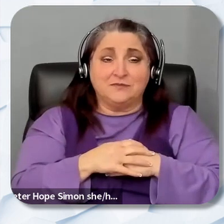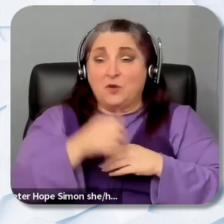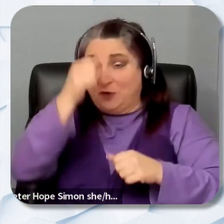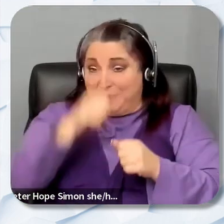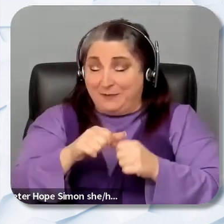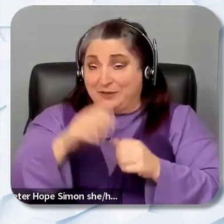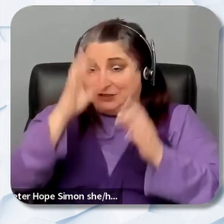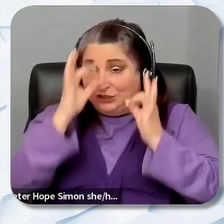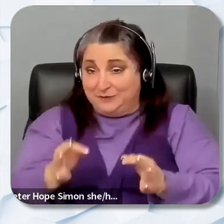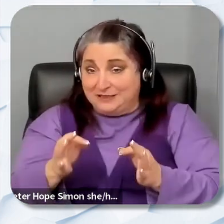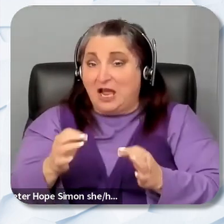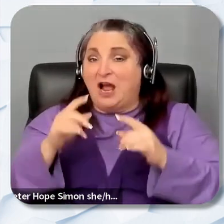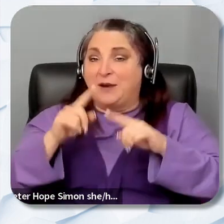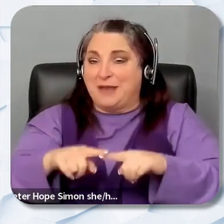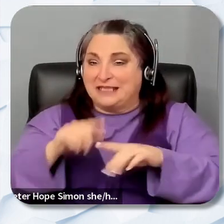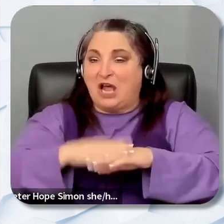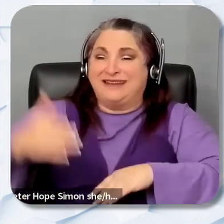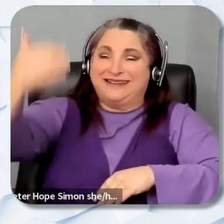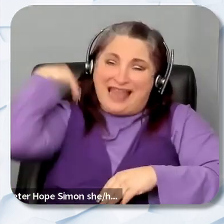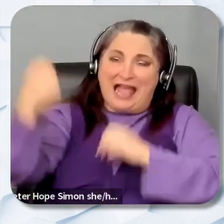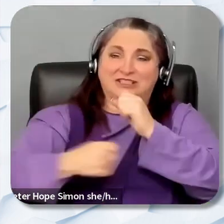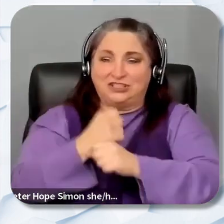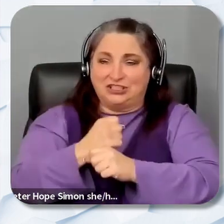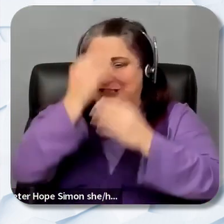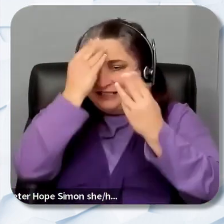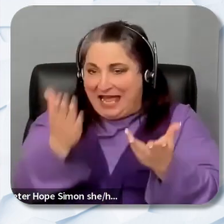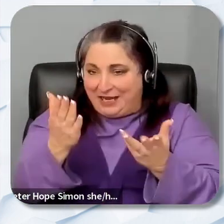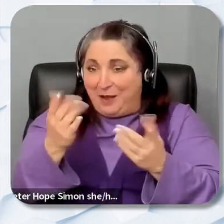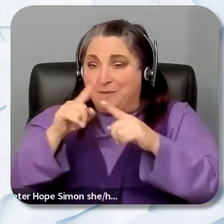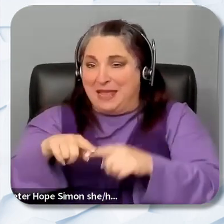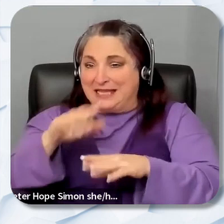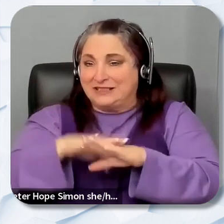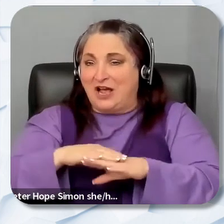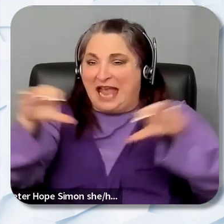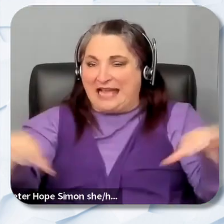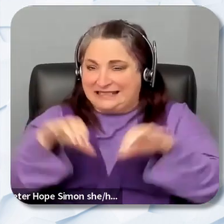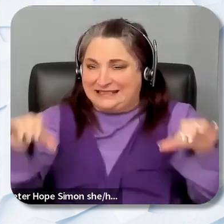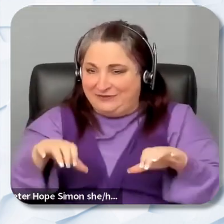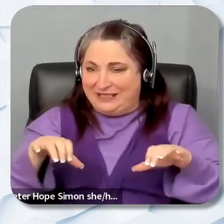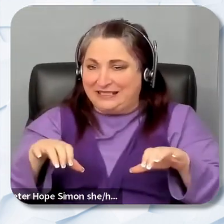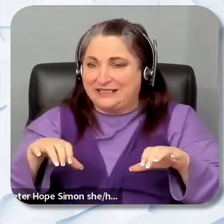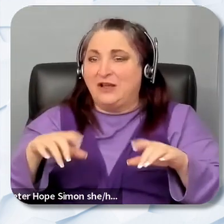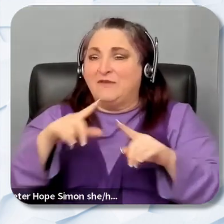of lag-year data, based on activities from 2022. And if you take a look at the letter